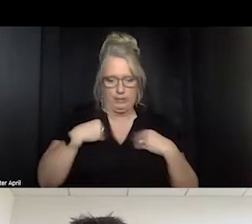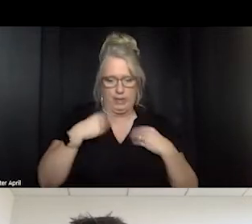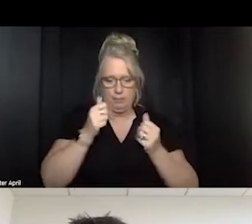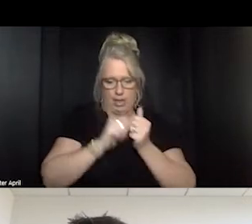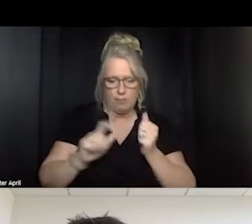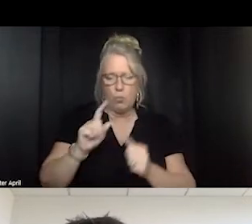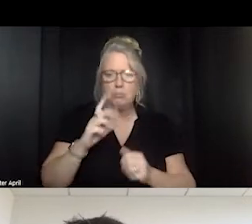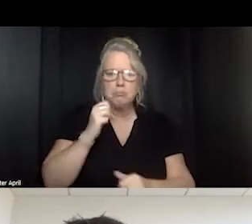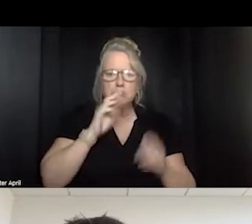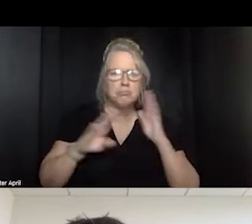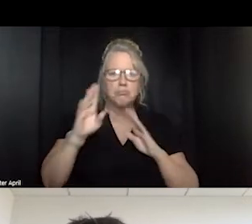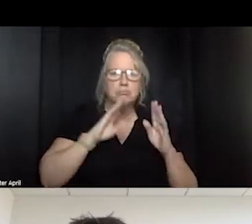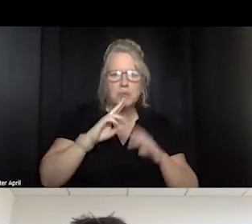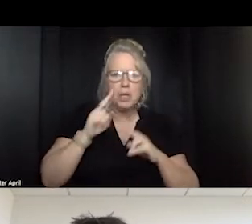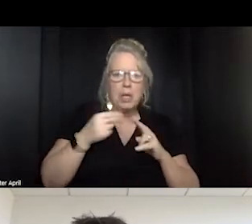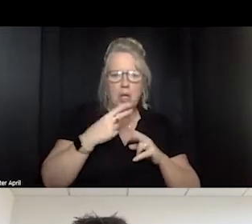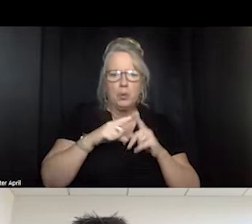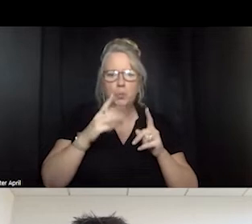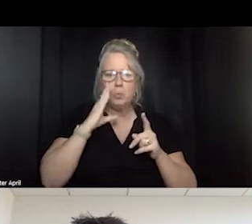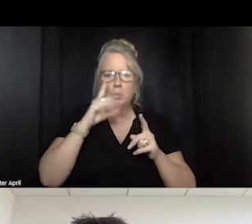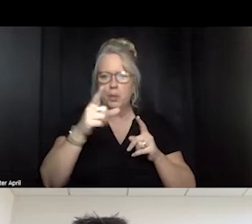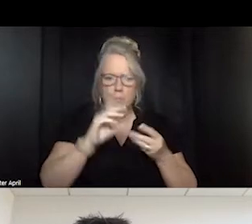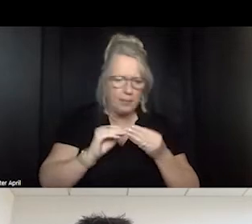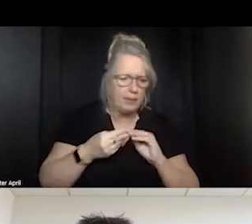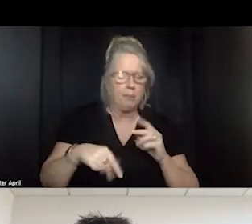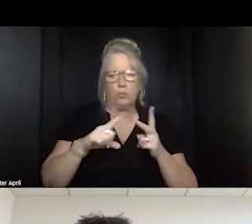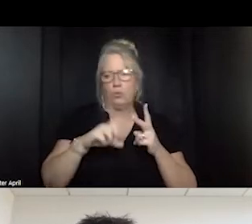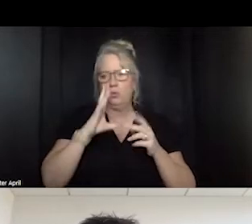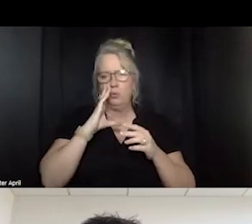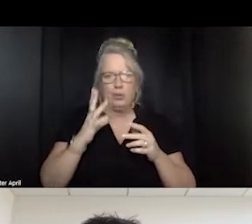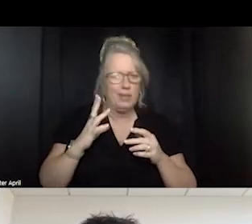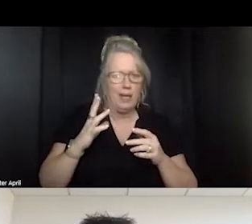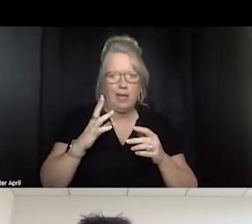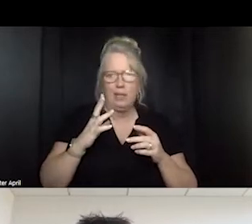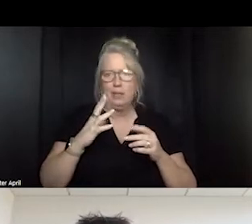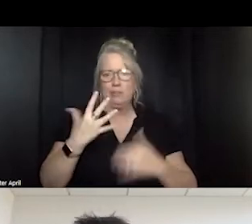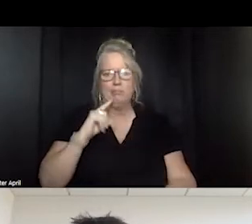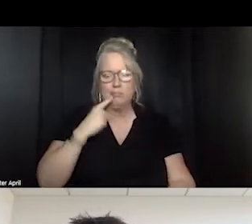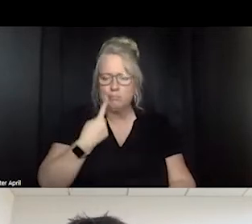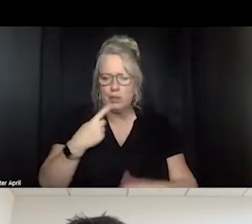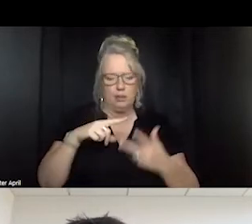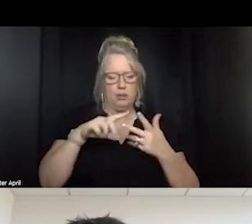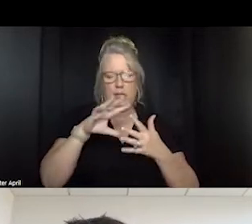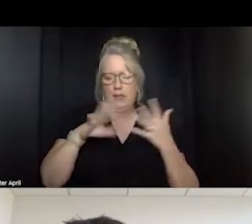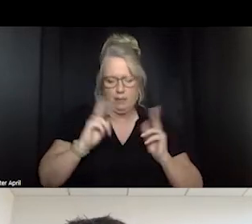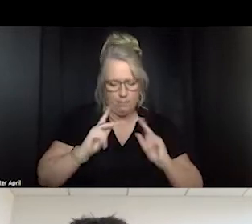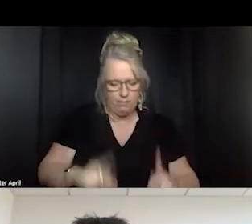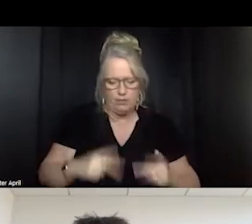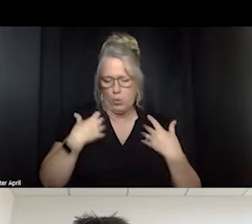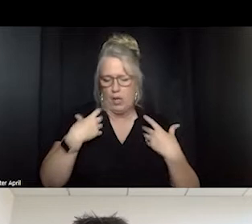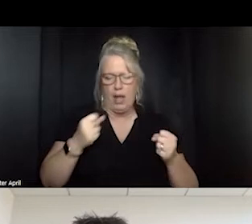WORRY ABOUT THE ACUITY. WE DIDN'T WORRY ABOUT WHAT WERE PHYSICAL HEALTH COMPLICATIONS. WE WERE